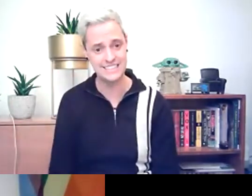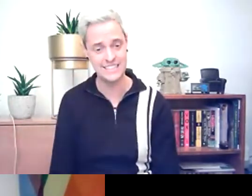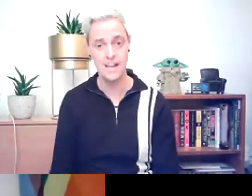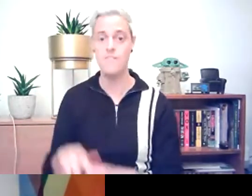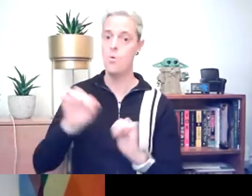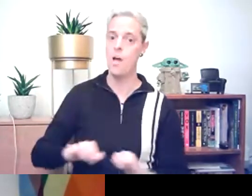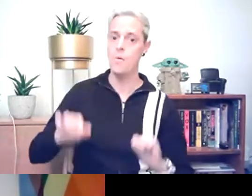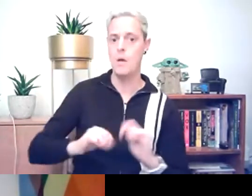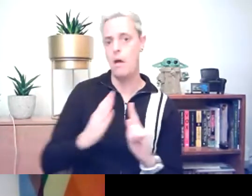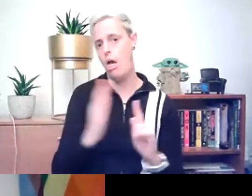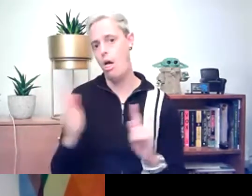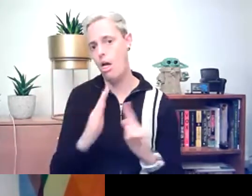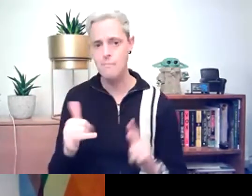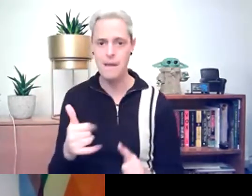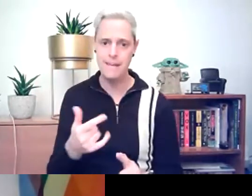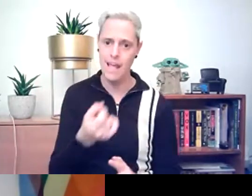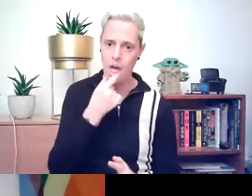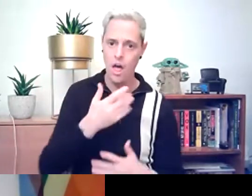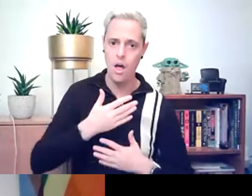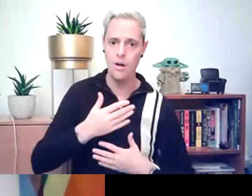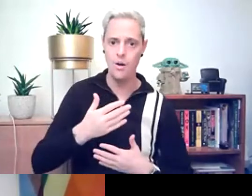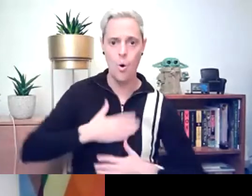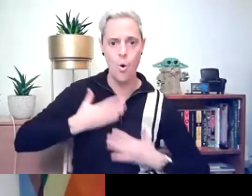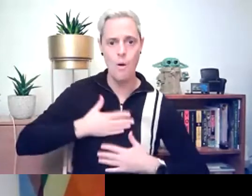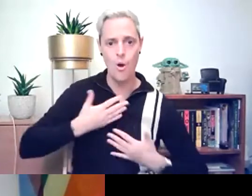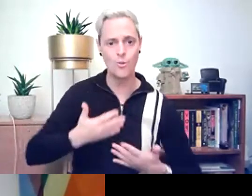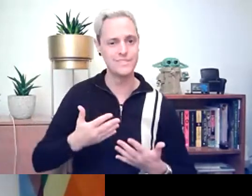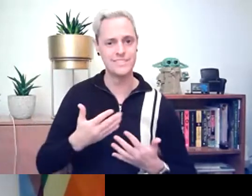hormones real life experience surgery, this kind of pathway.